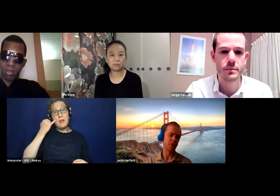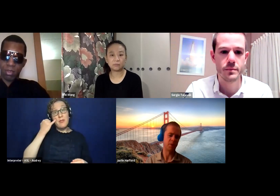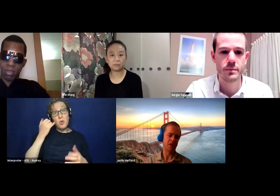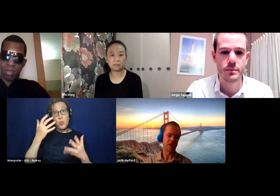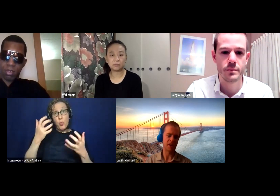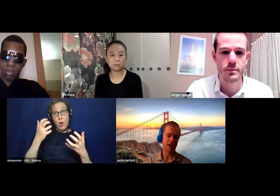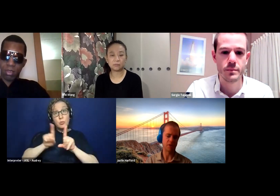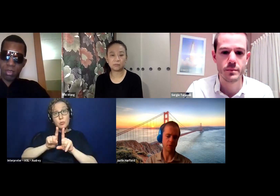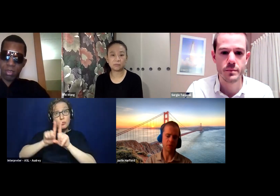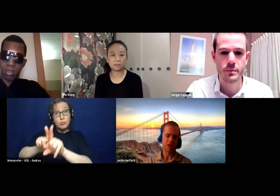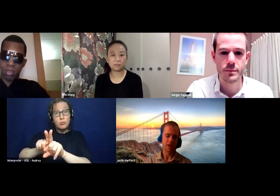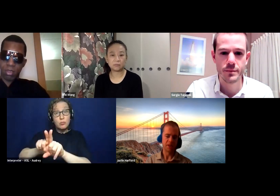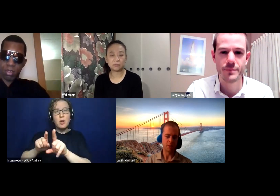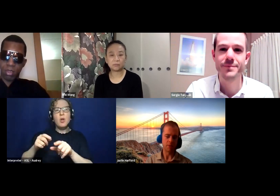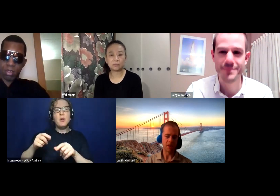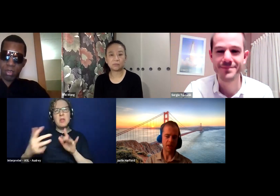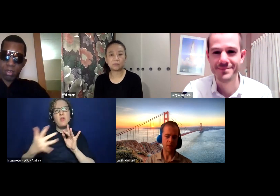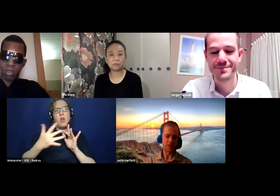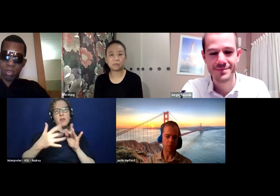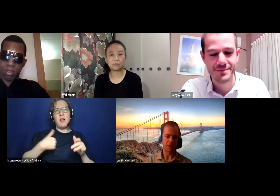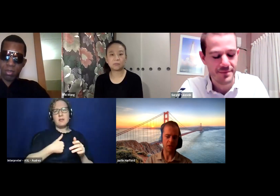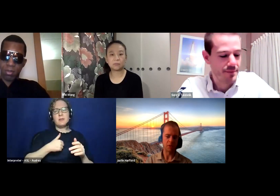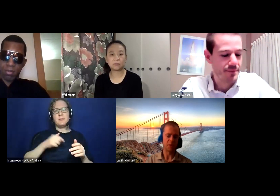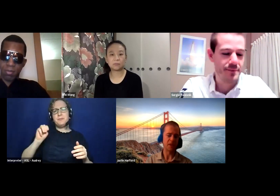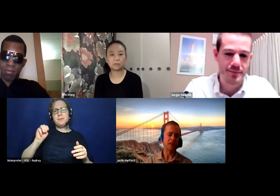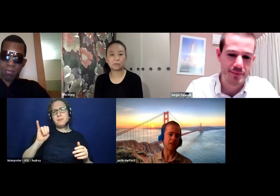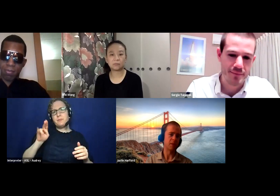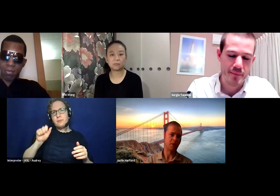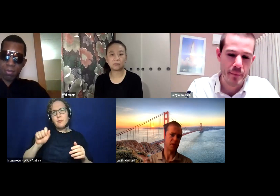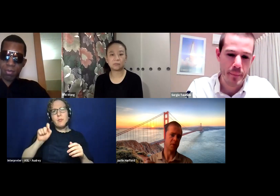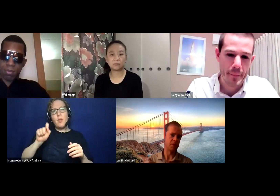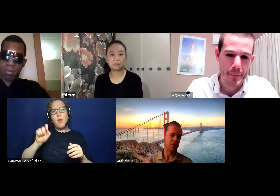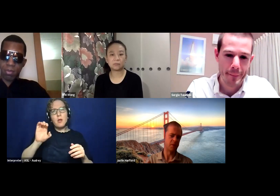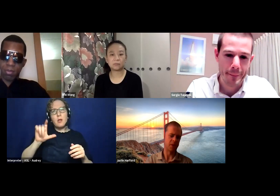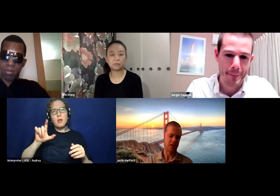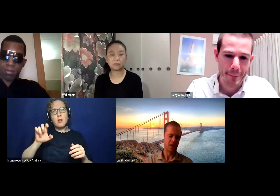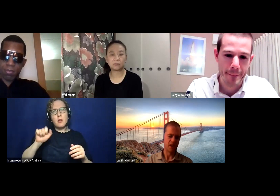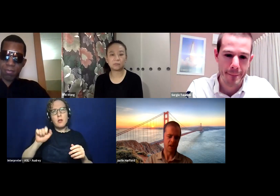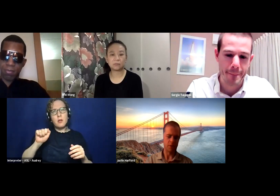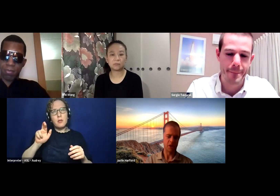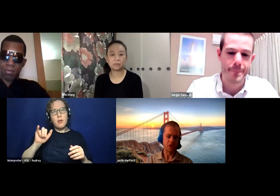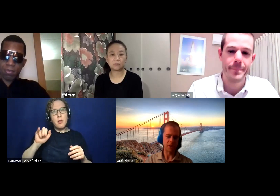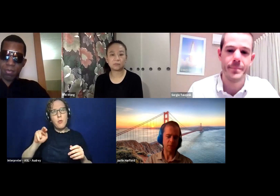We can guide you through some of the visa particulars and the particulars of coverage